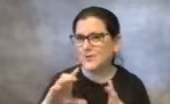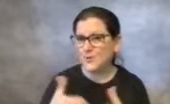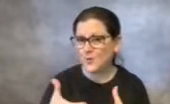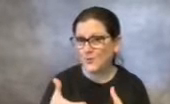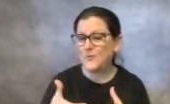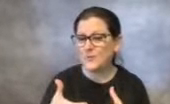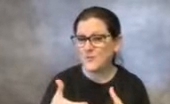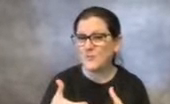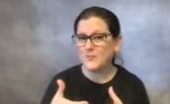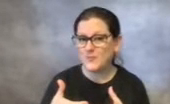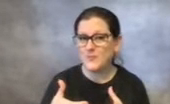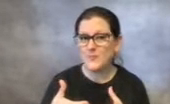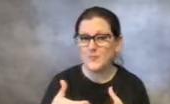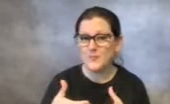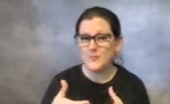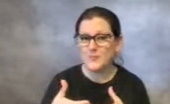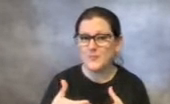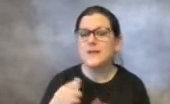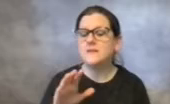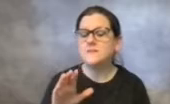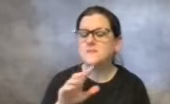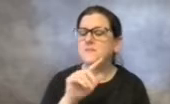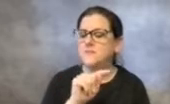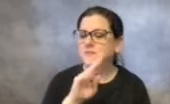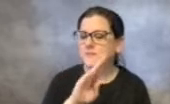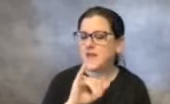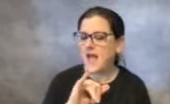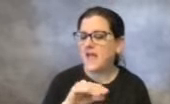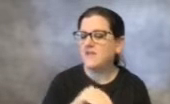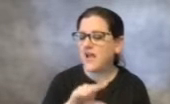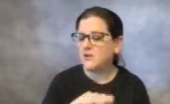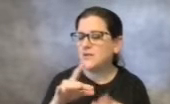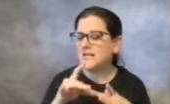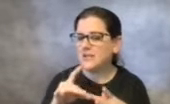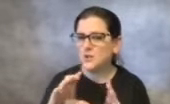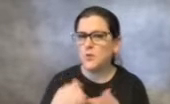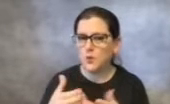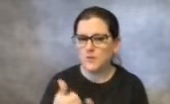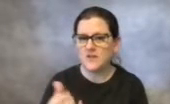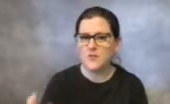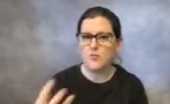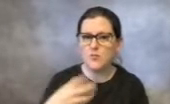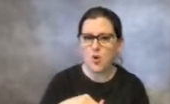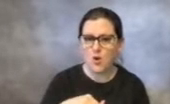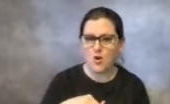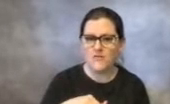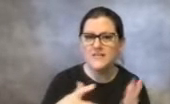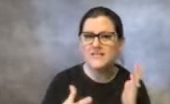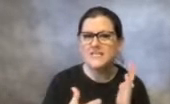Now the T excuse me the TBI Advisory and Leadership Group is a part of the Technical Assistance Resource Center and